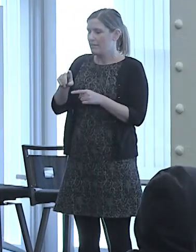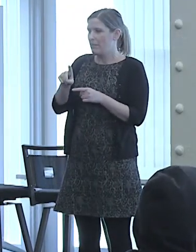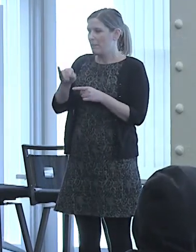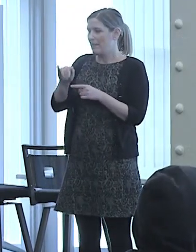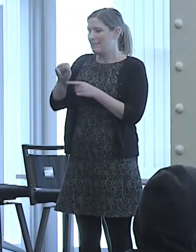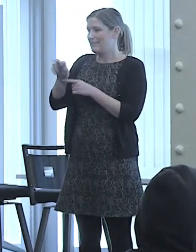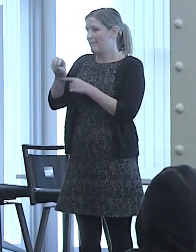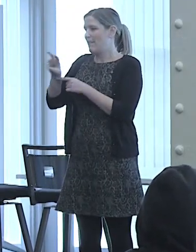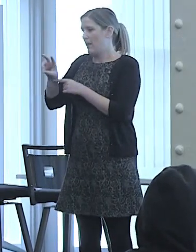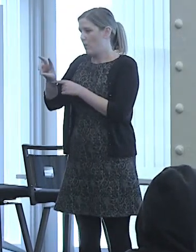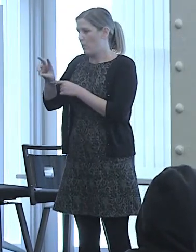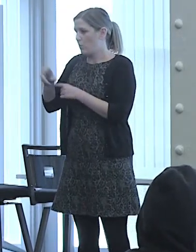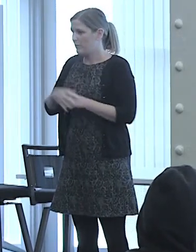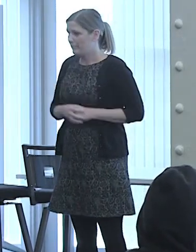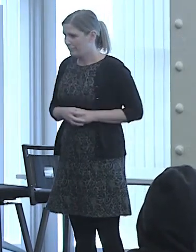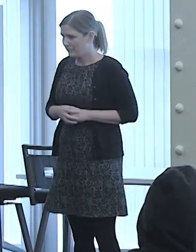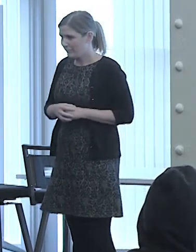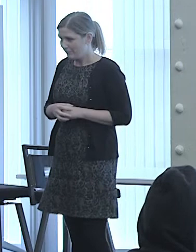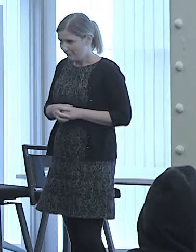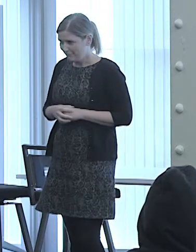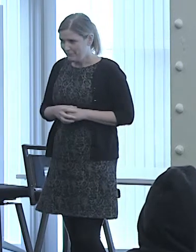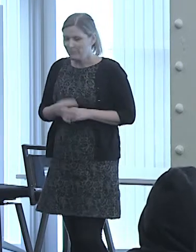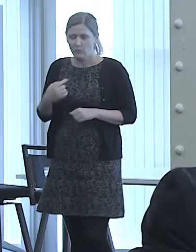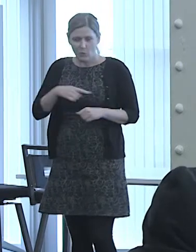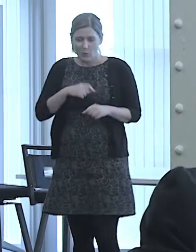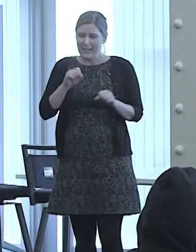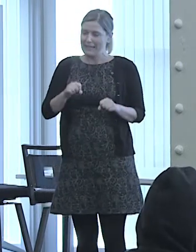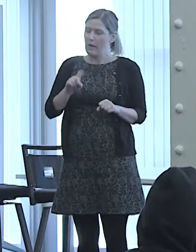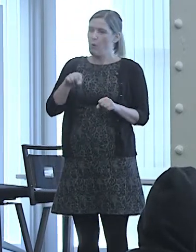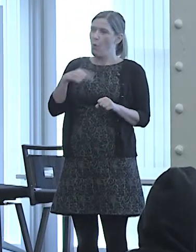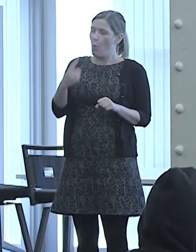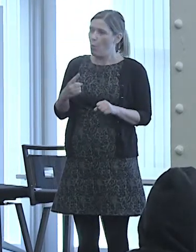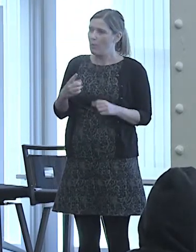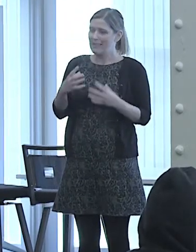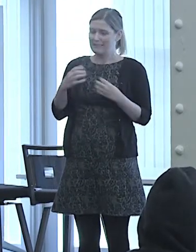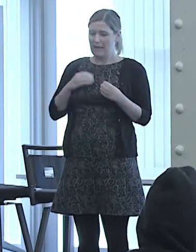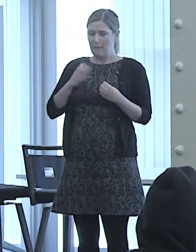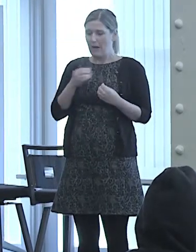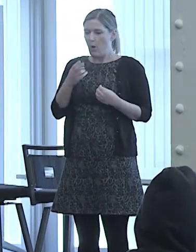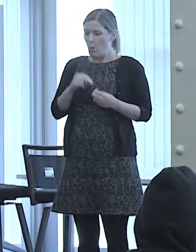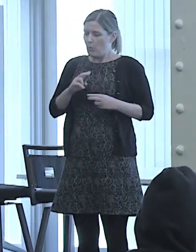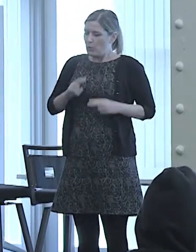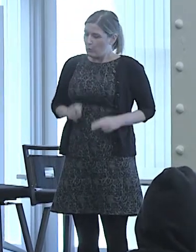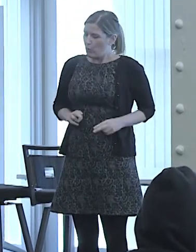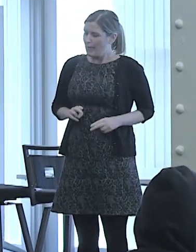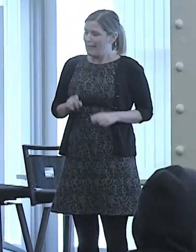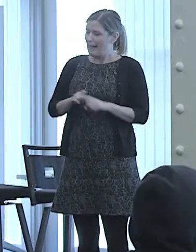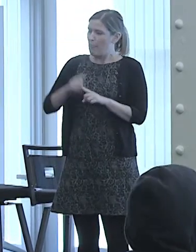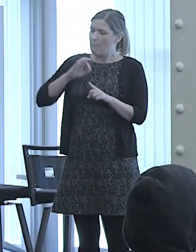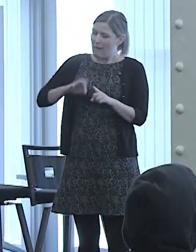We have learned that we may only lay claim to our own humanity by doing so at the expense of somebody else.